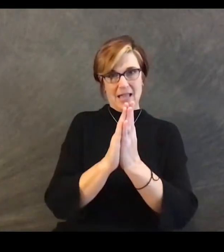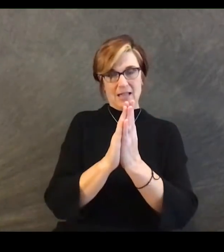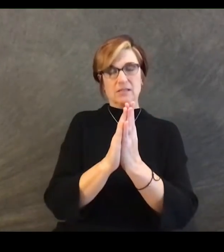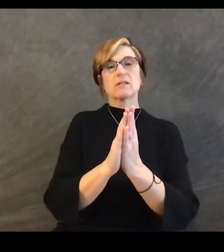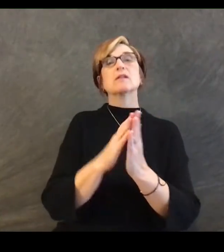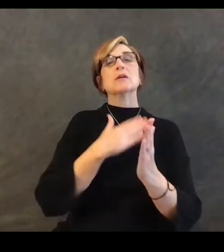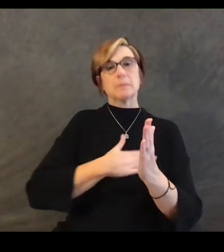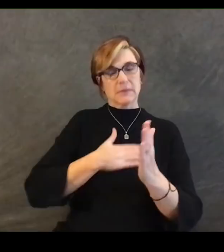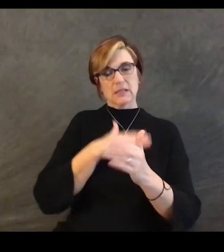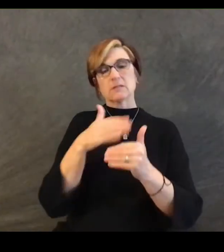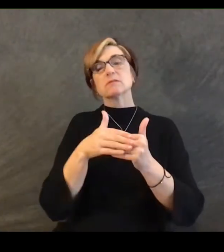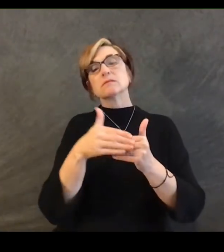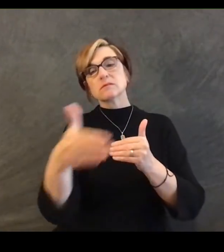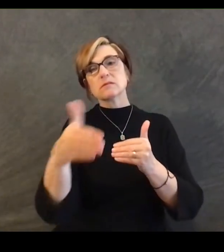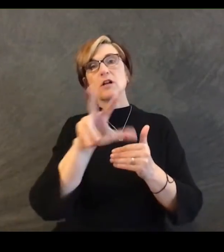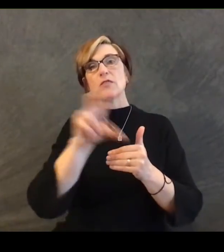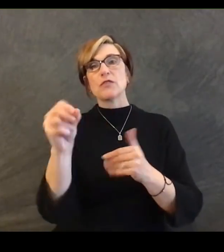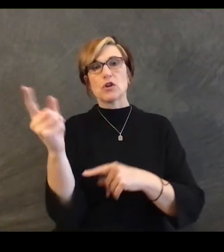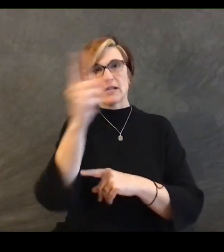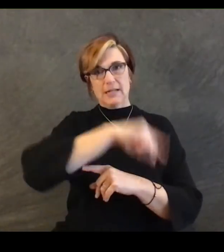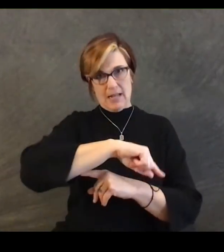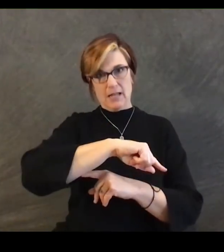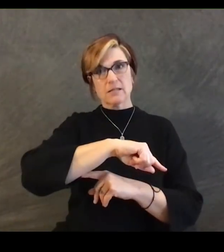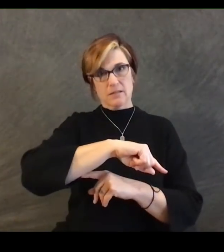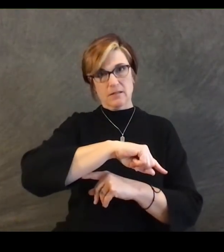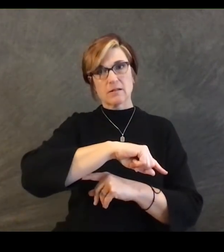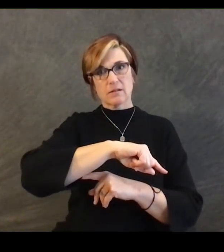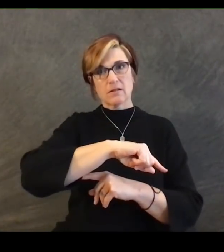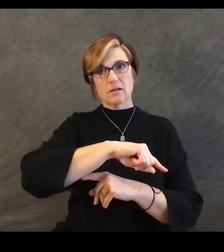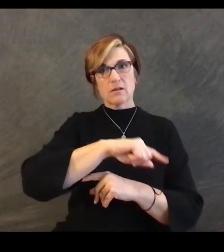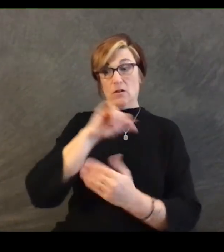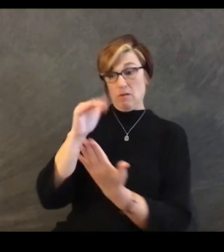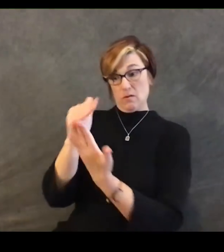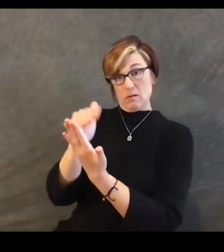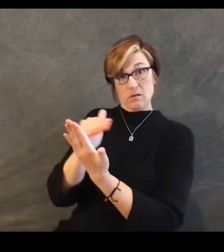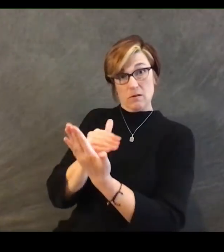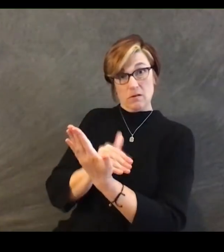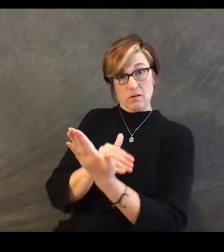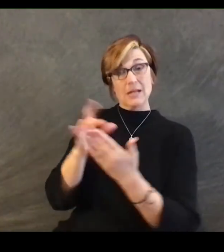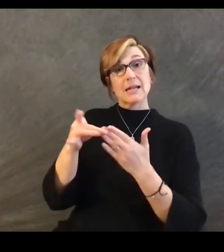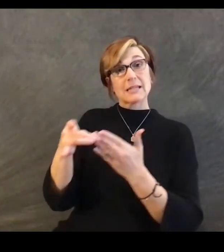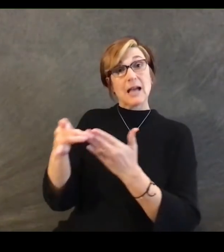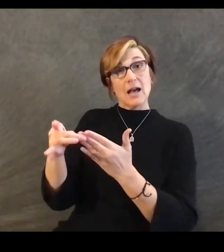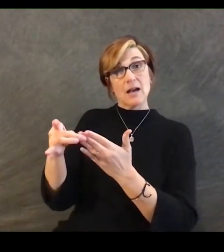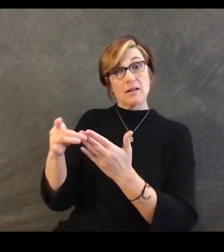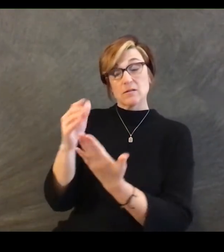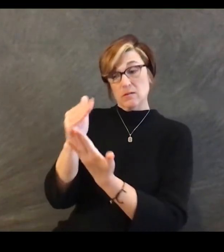practice the president's coronavirus guidelines for America and as you just